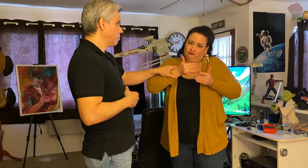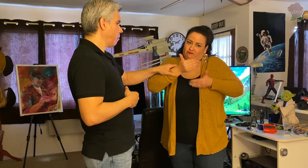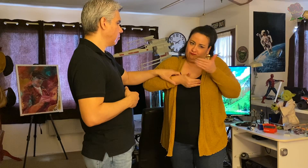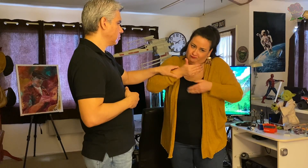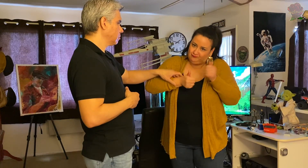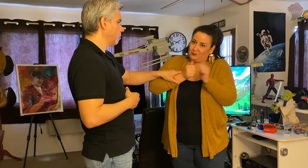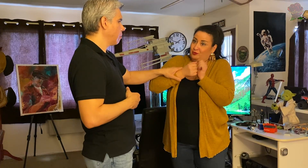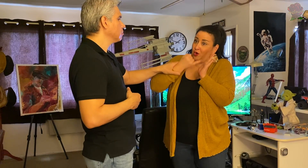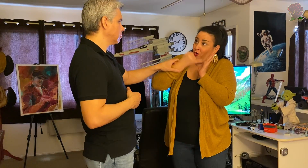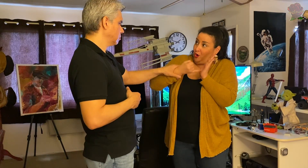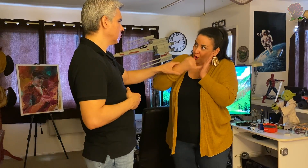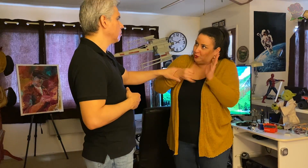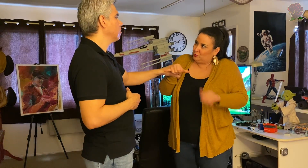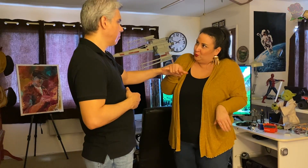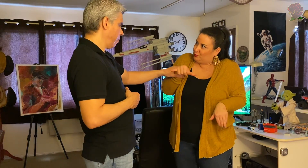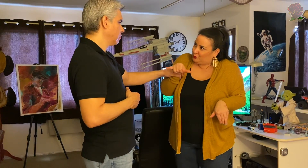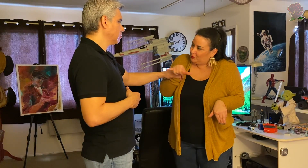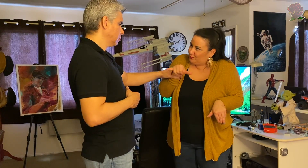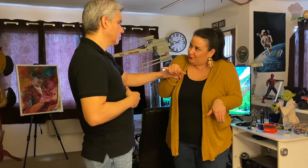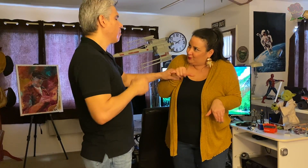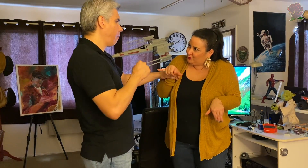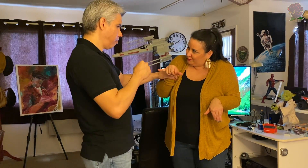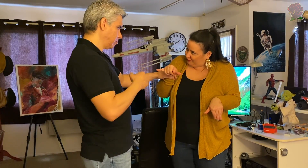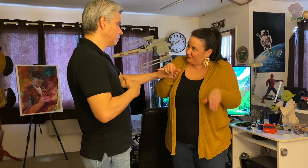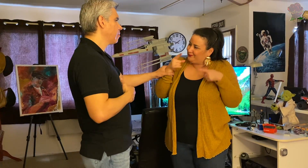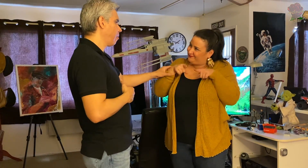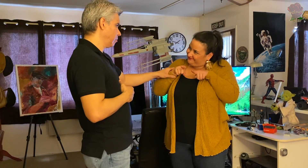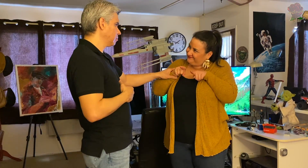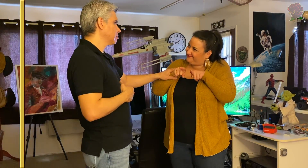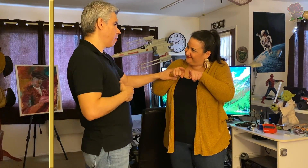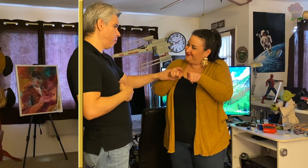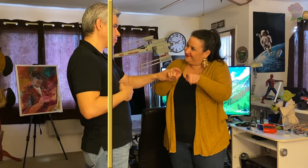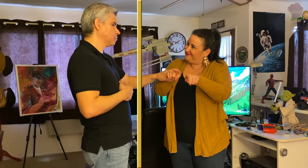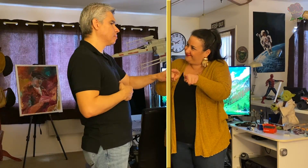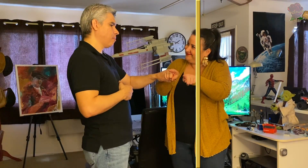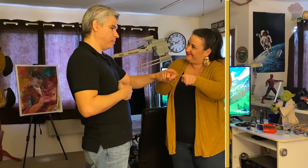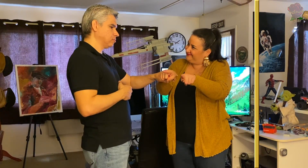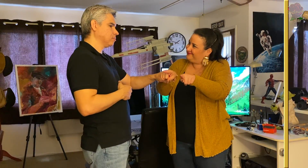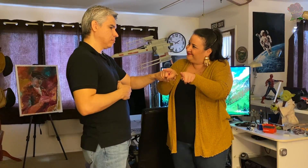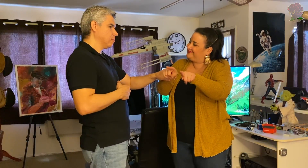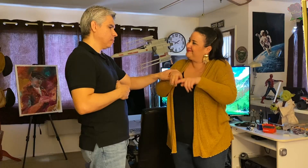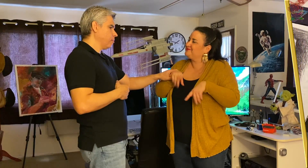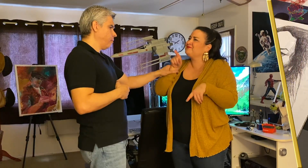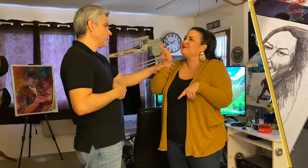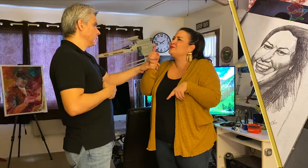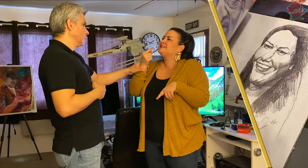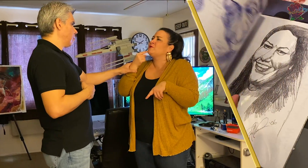to continue with your art too.